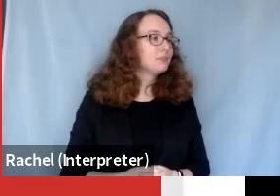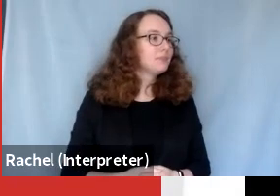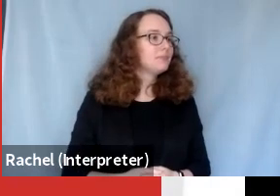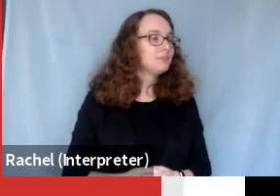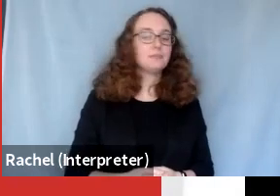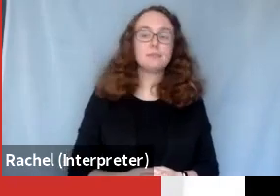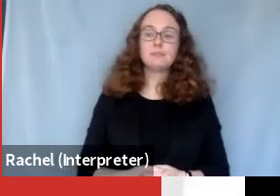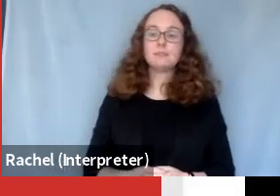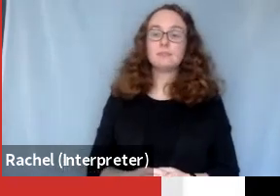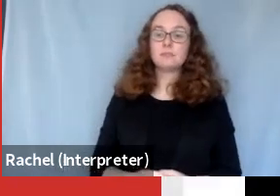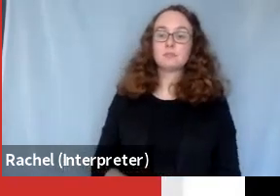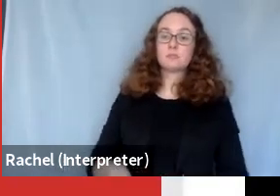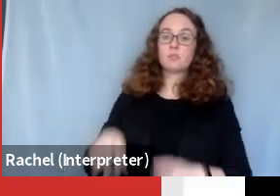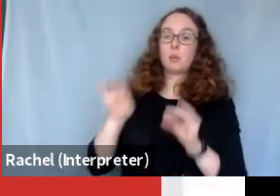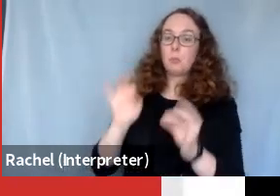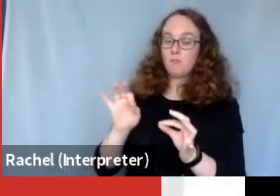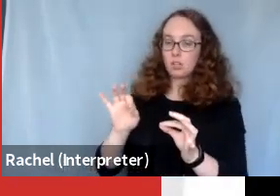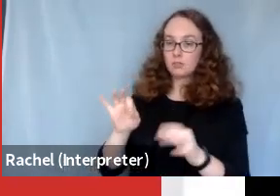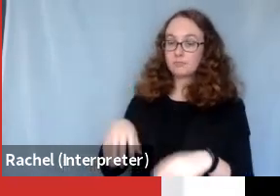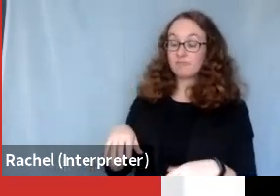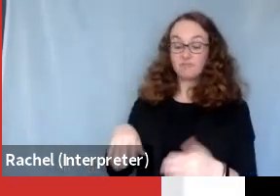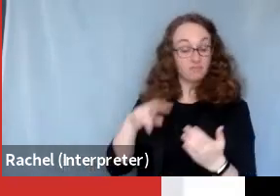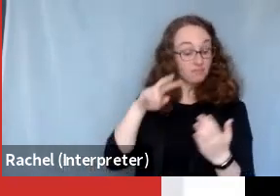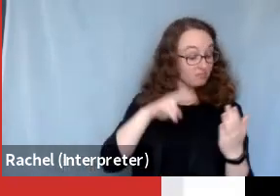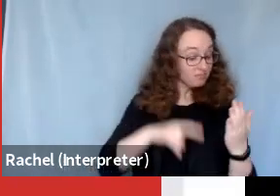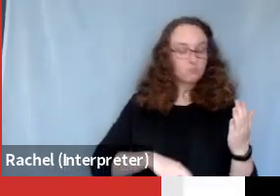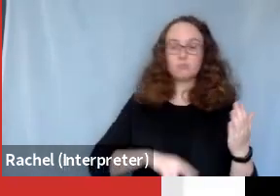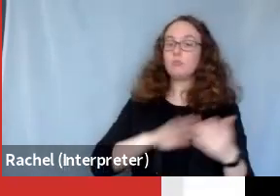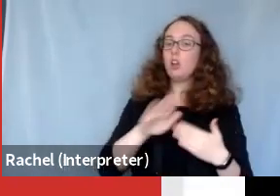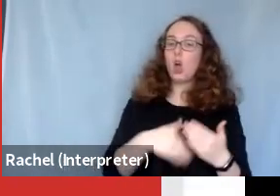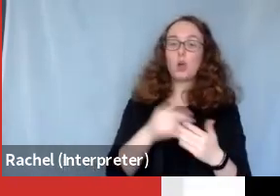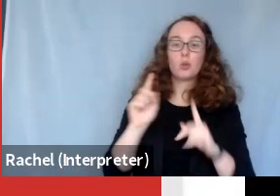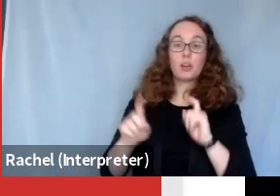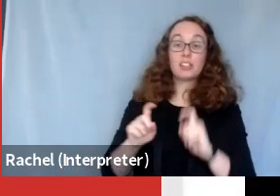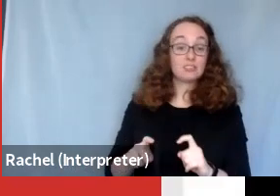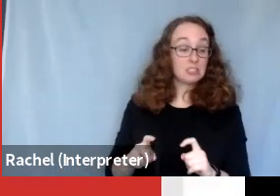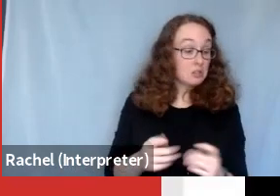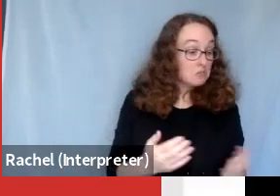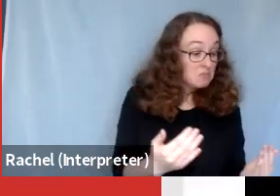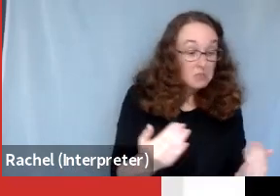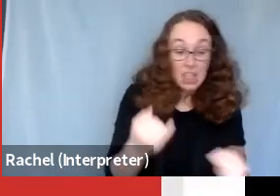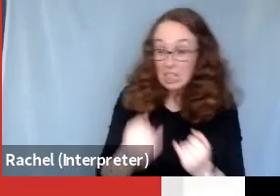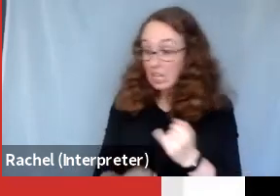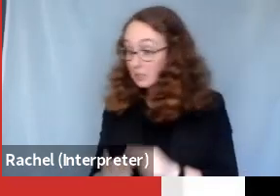Okay perfect. So that looks like that's all the questions we have in the chat is there any last minute questions you guys have before